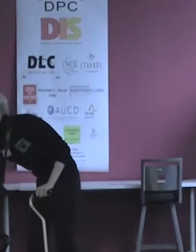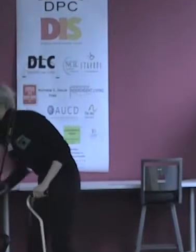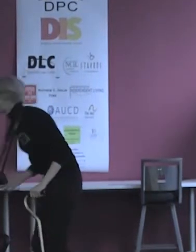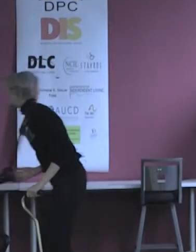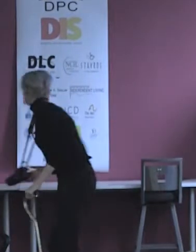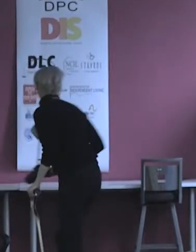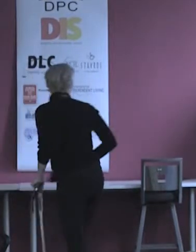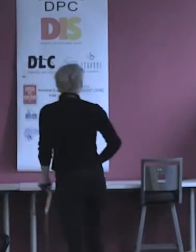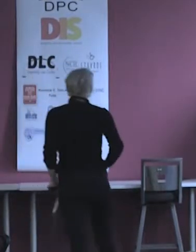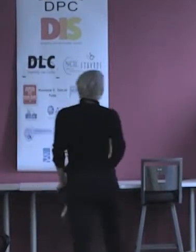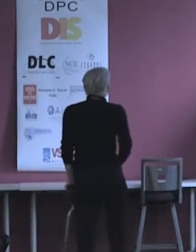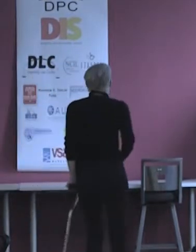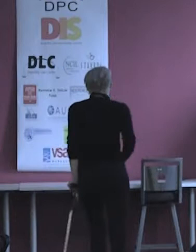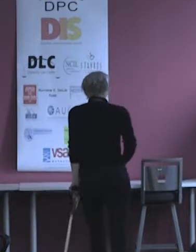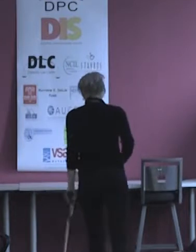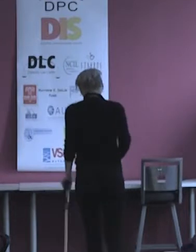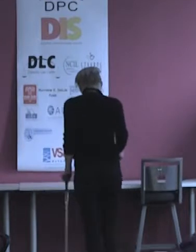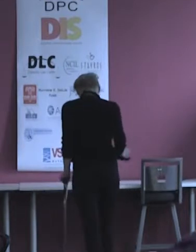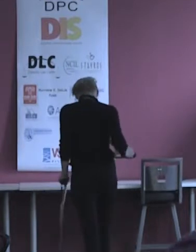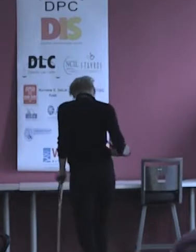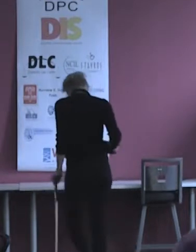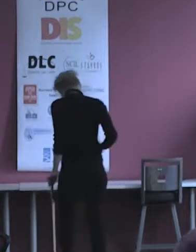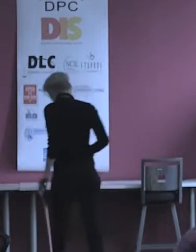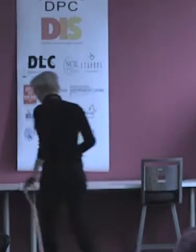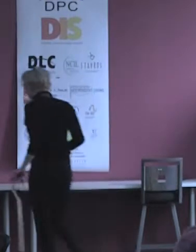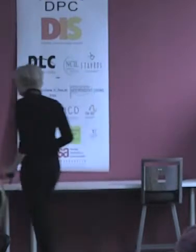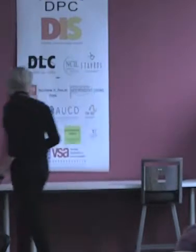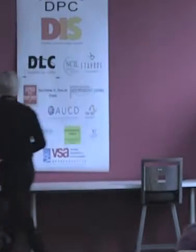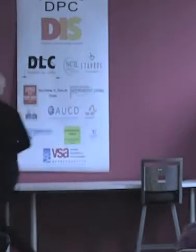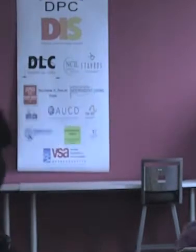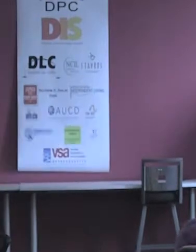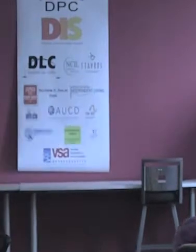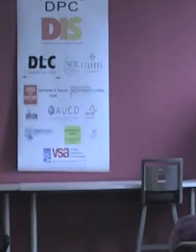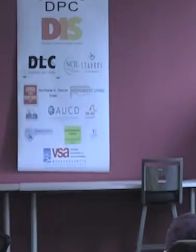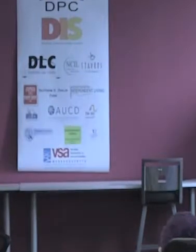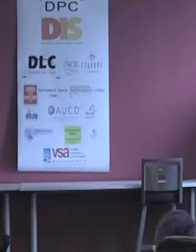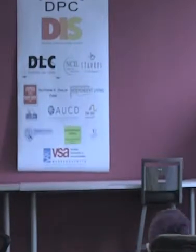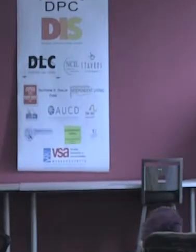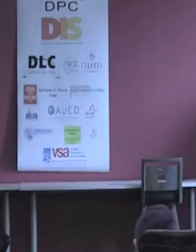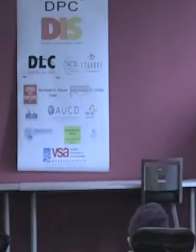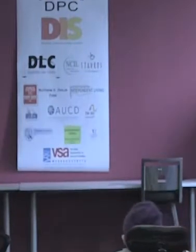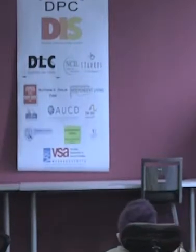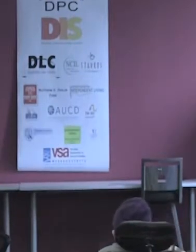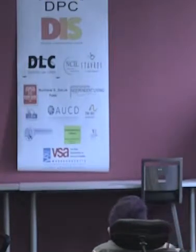Welcome. Some of you saw me at the front this morning probably looking like I'm stressed out of my mind.